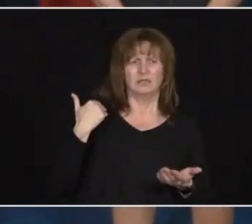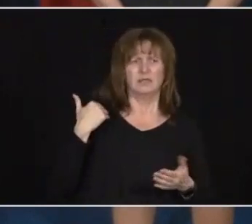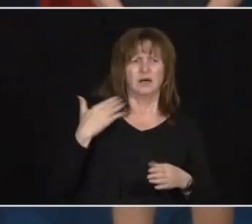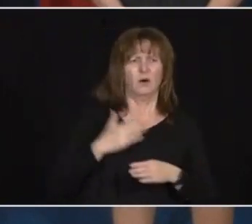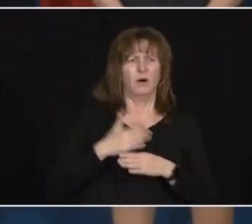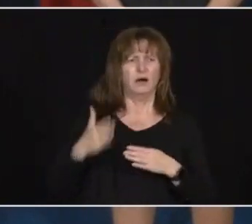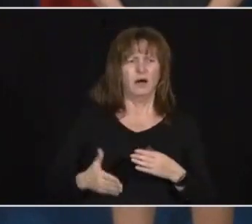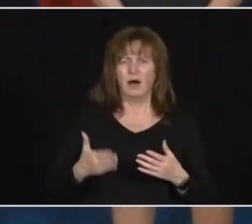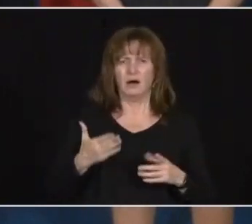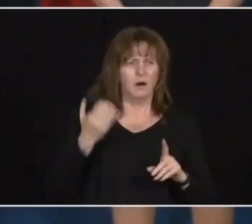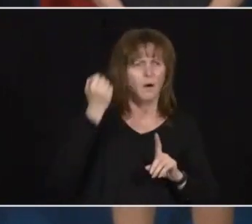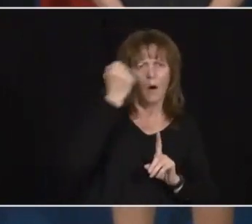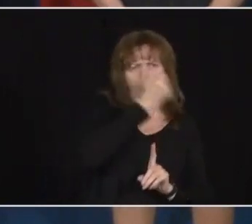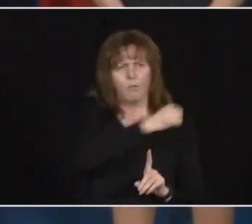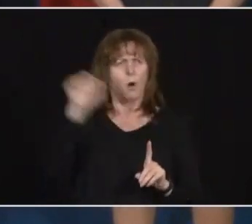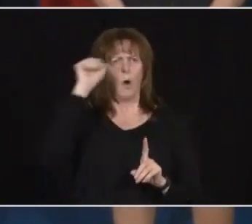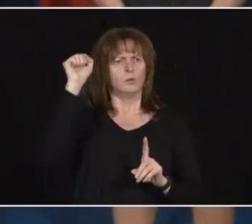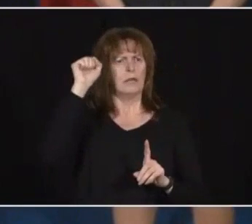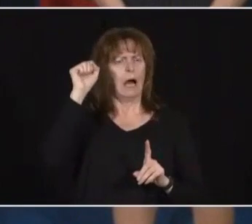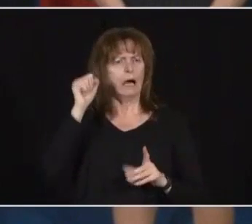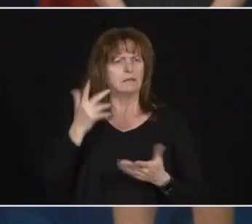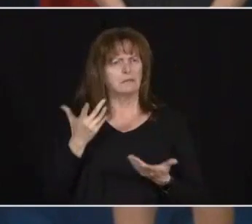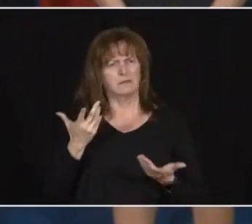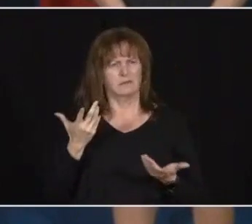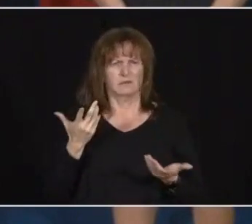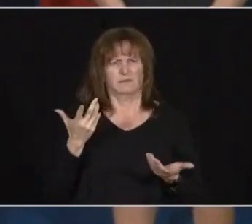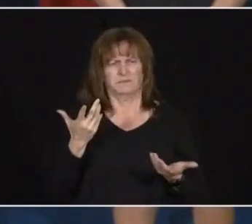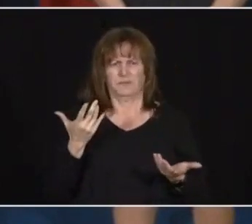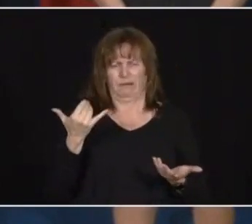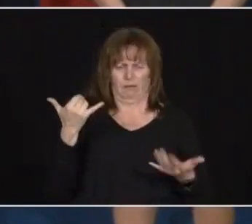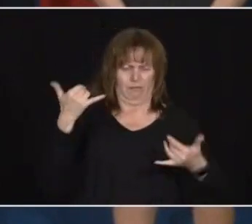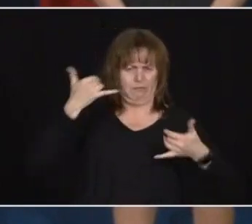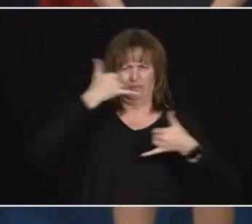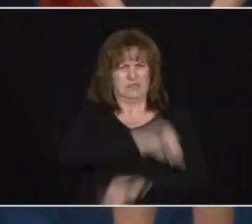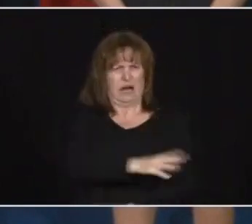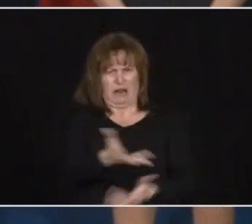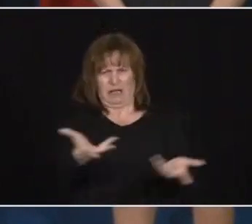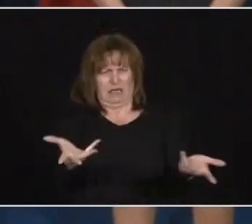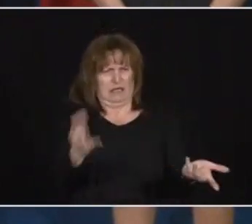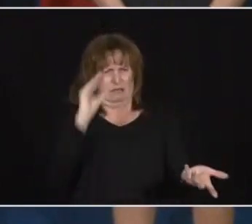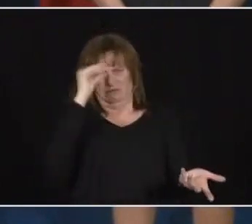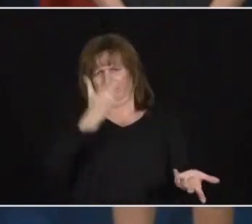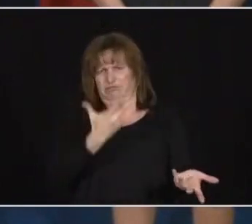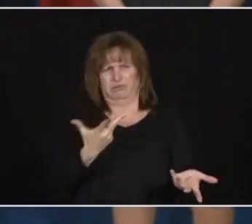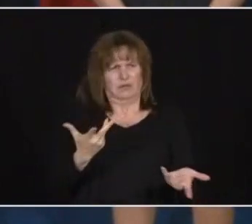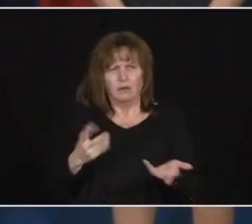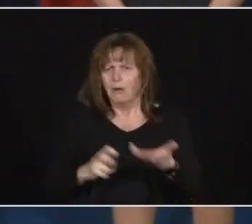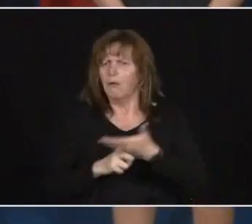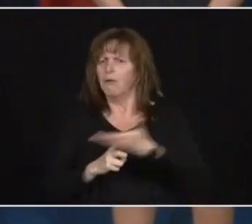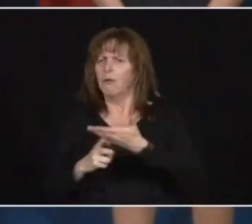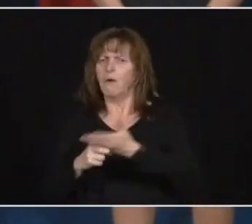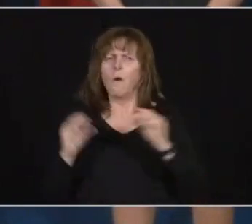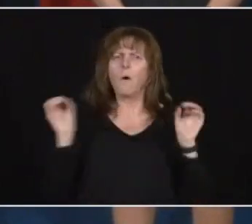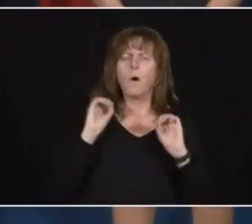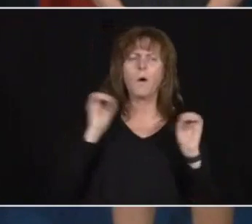Over the weekend there were people protesting outside Queen's Park, yahoos, I believe you called them them, not a single one issued a